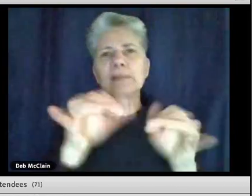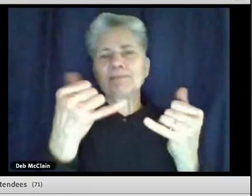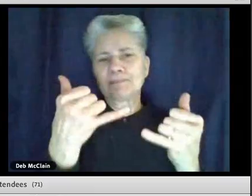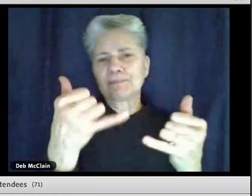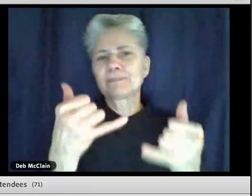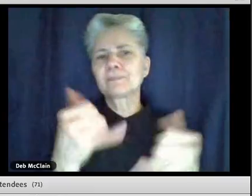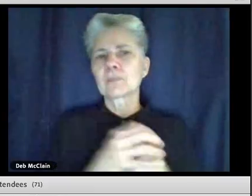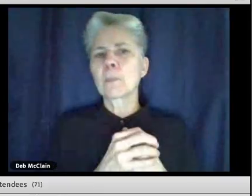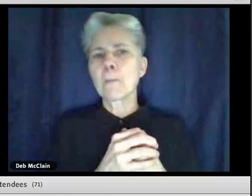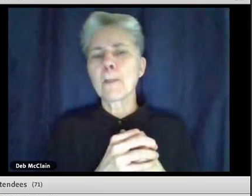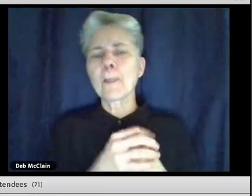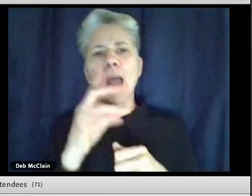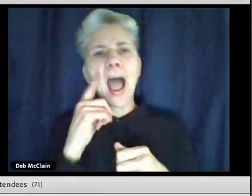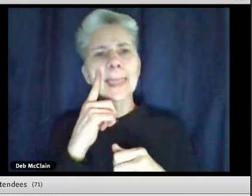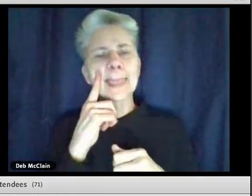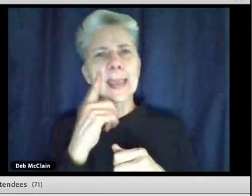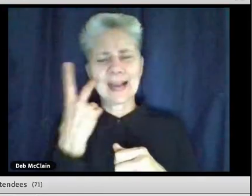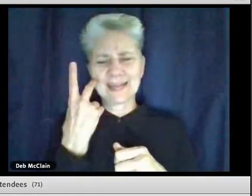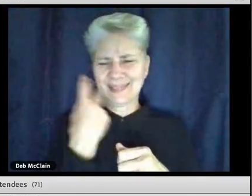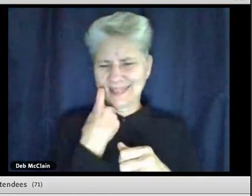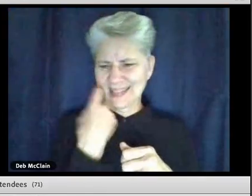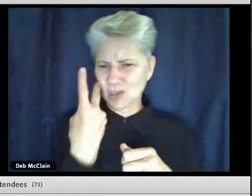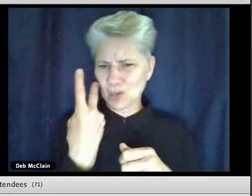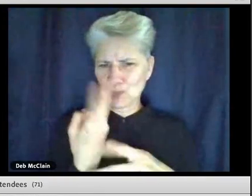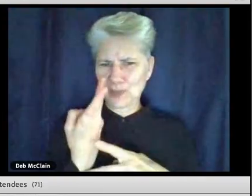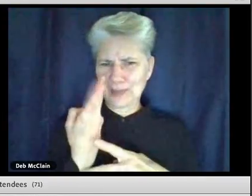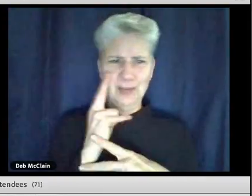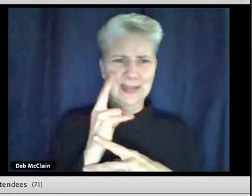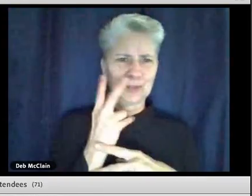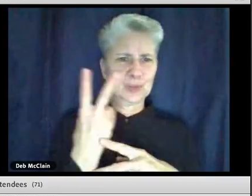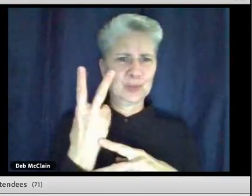It can hurt people, especially in a time like now when it's a crisis.